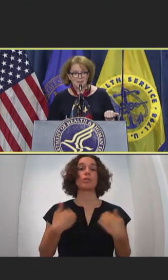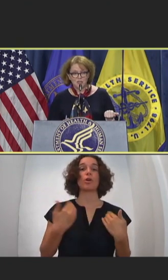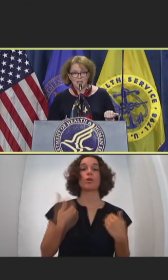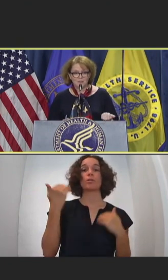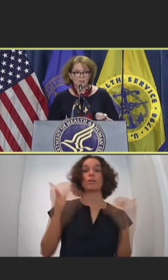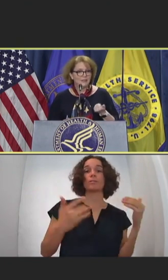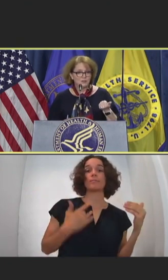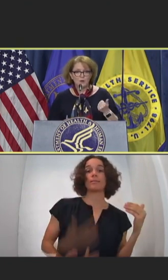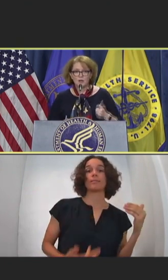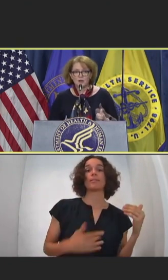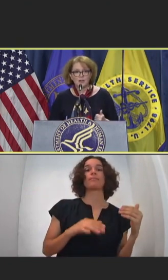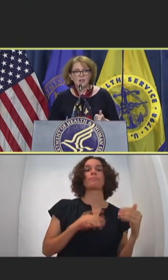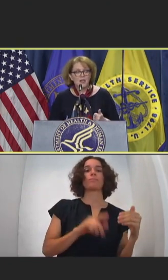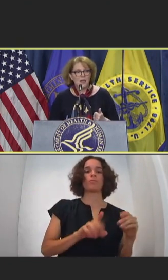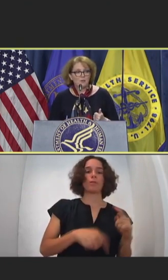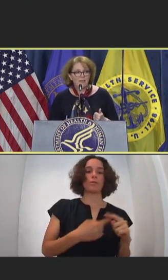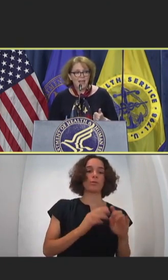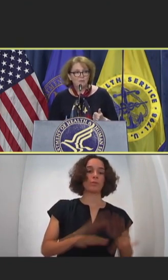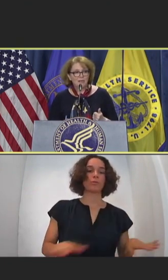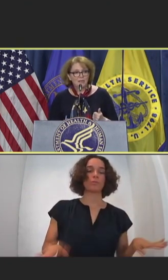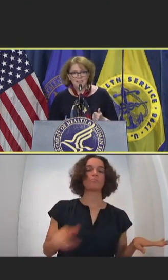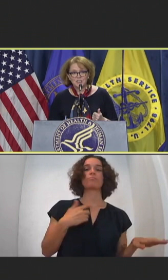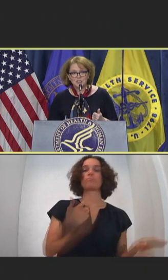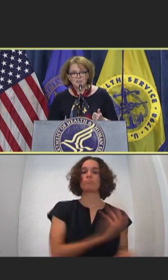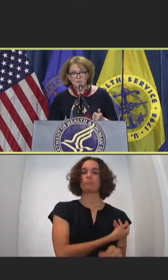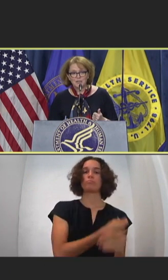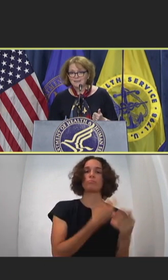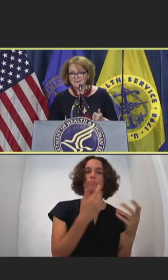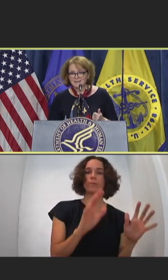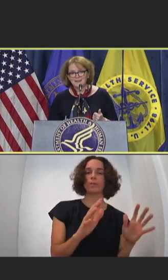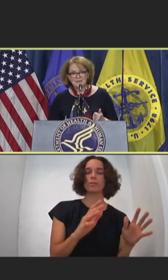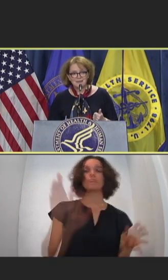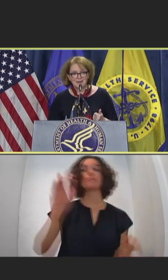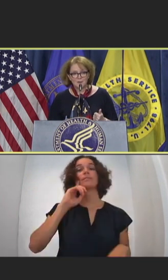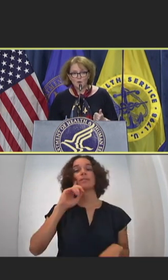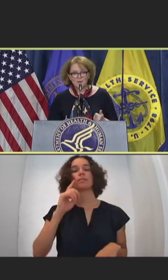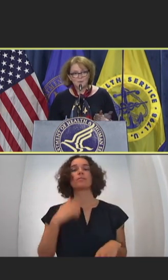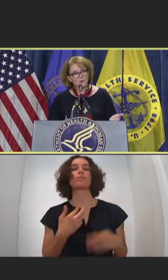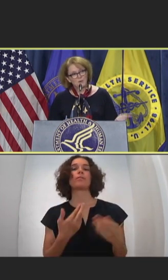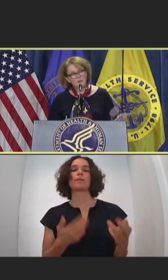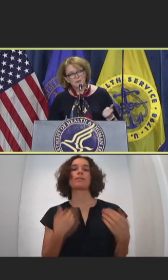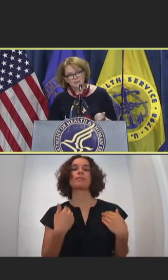childhood. As you heard, we've had recommendations in place since 1991. So, people into their